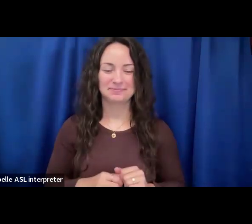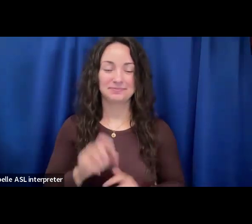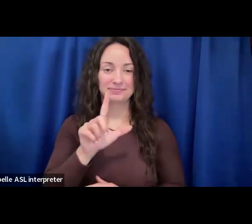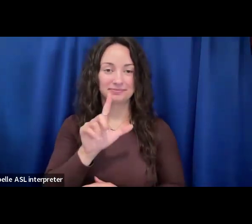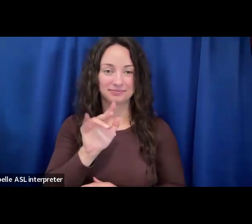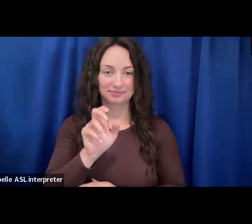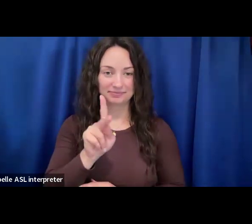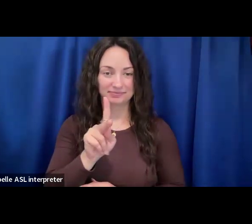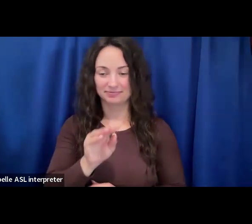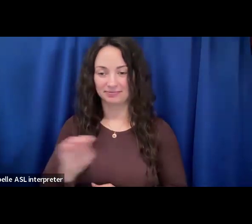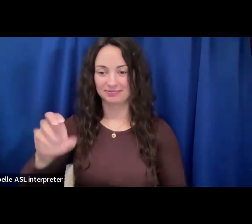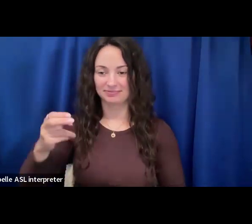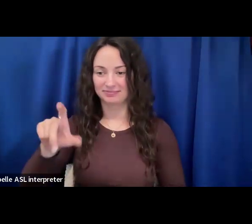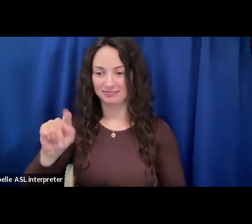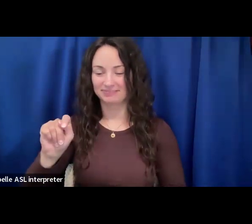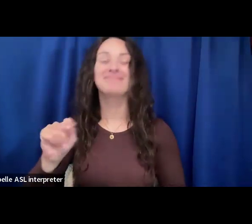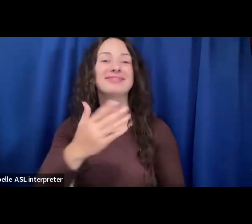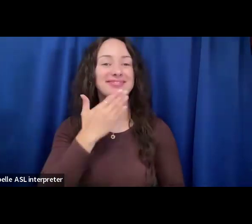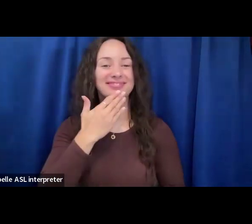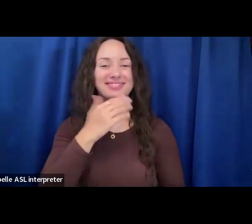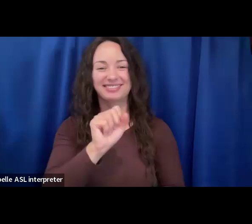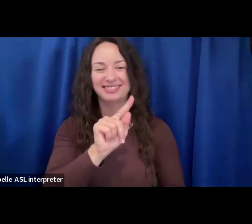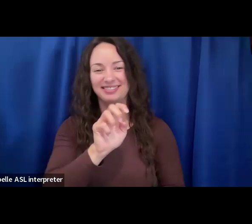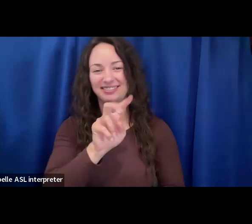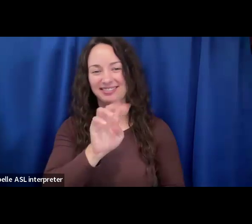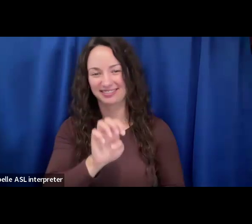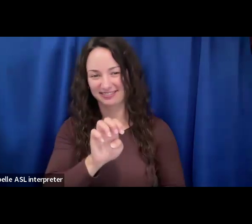Steve and thanks Jamila for sharing that. If you want captioning you can